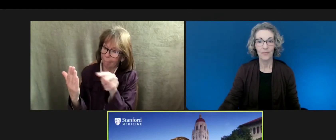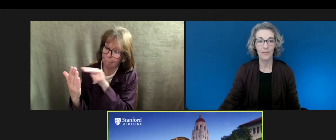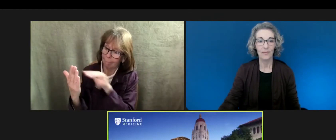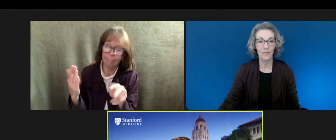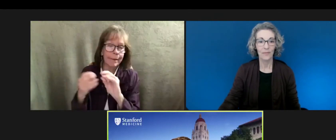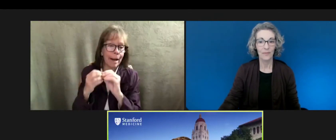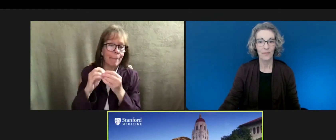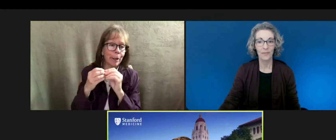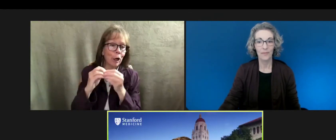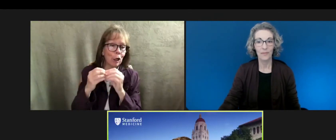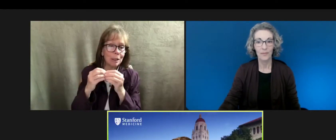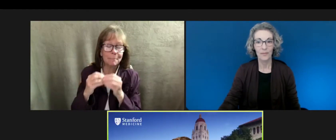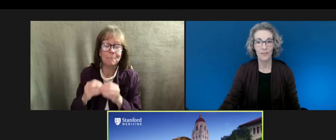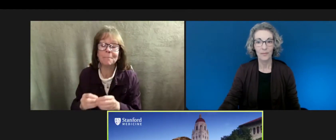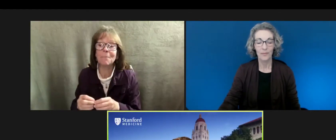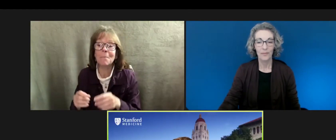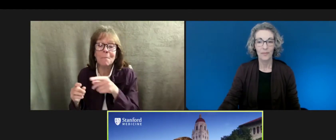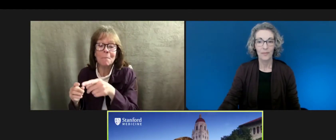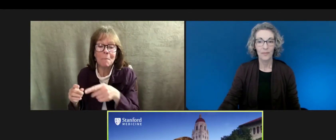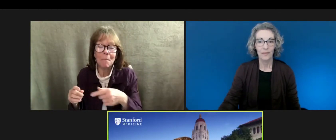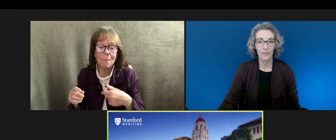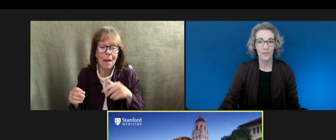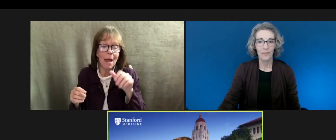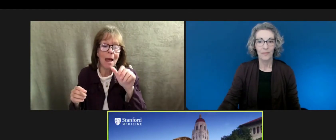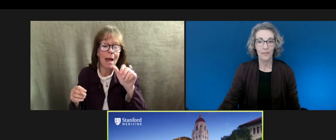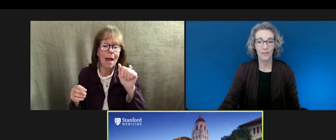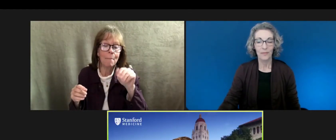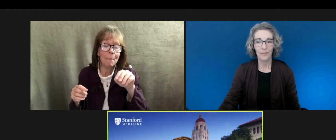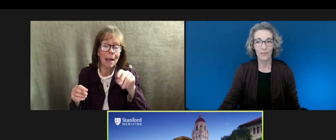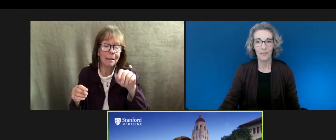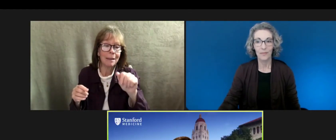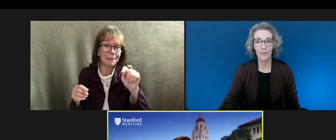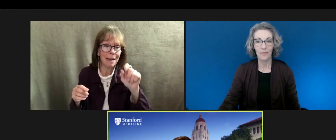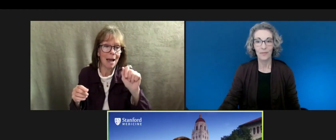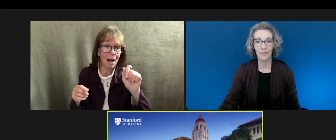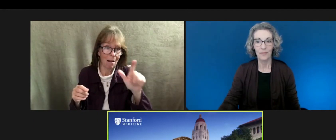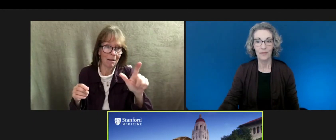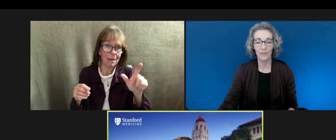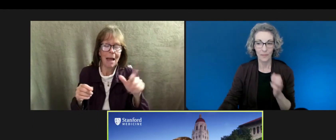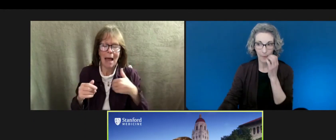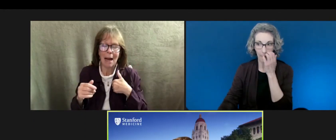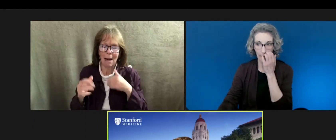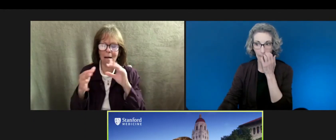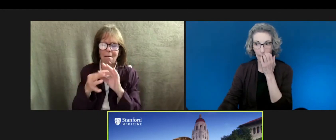Amanda Tauss, I want to read a comment that she made about this fairness issue.